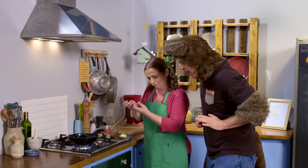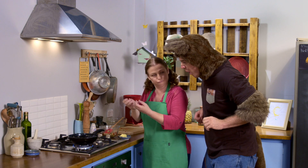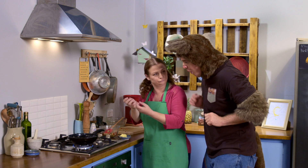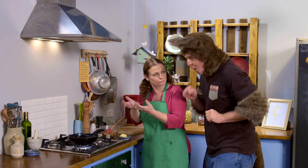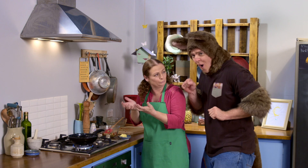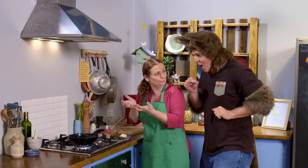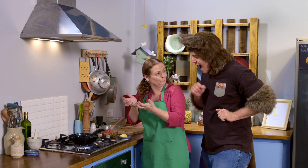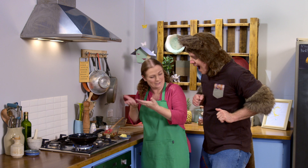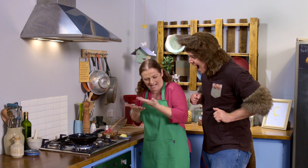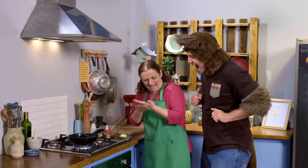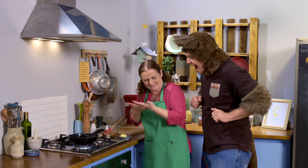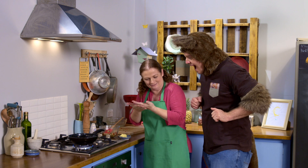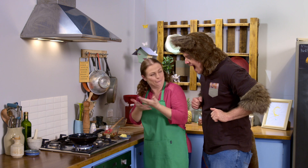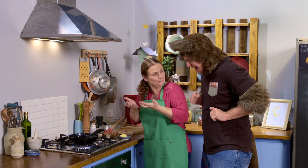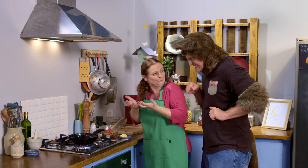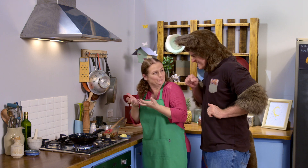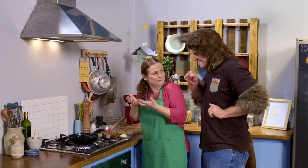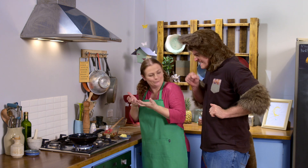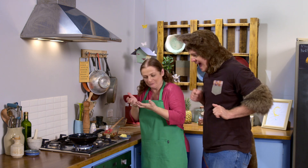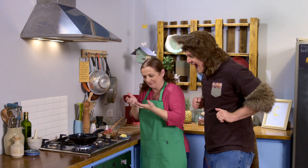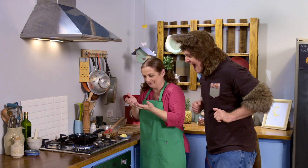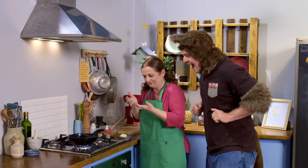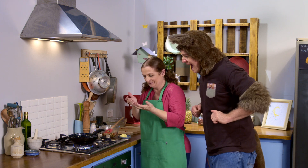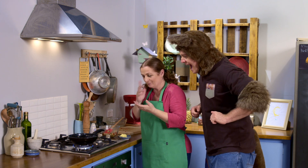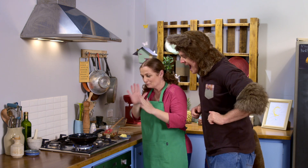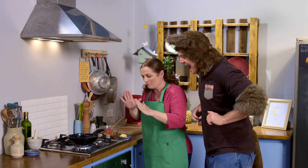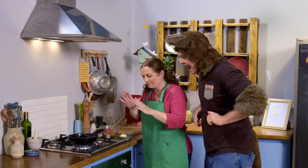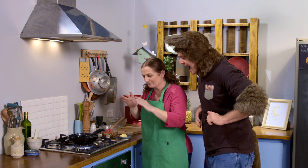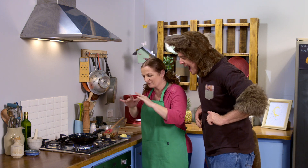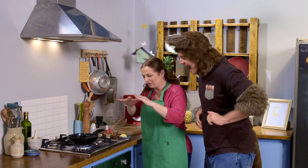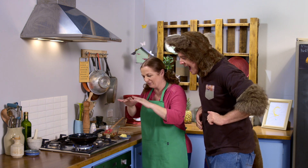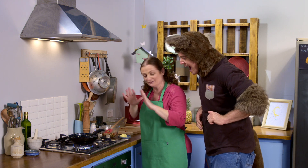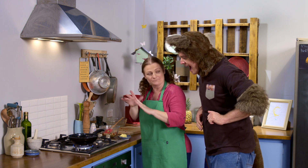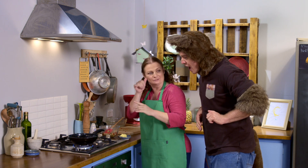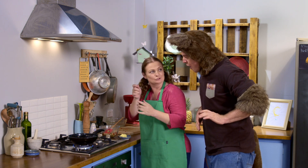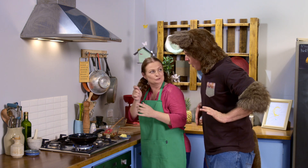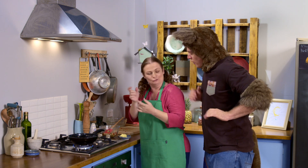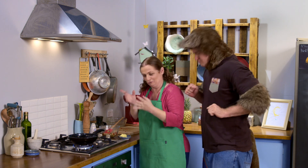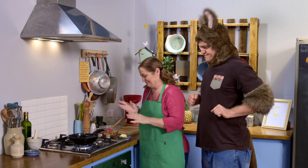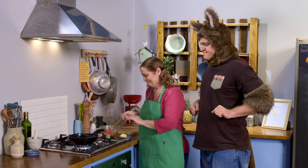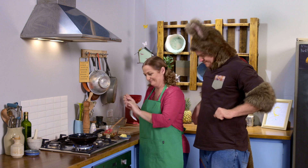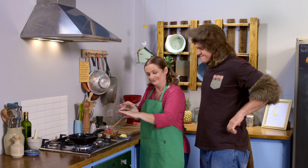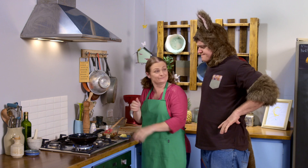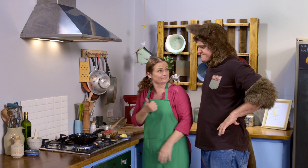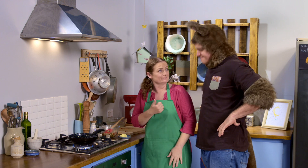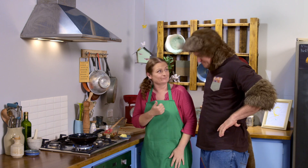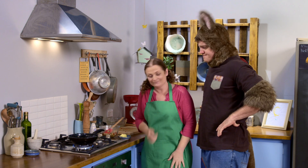You see it bubbling away? That means it's cooking on the underside. When it stops bubbling, we'll know it's ready. OK?